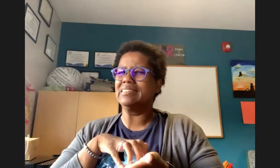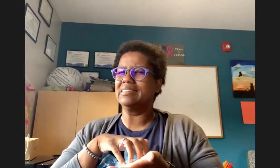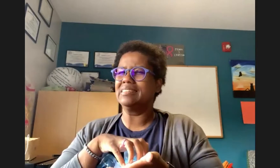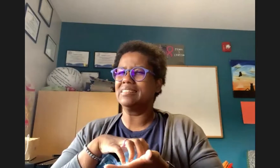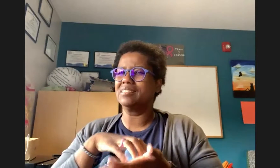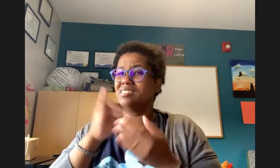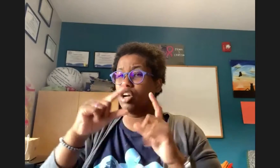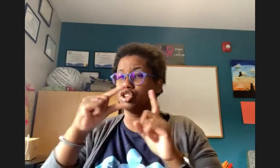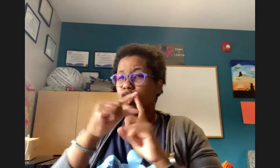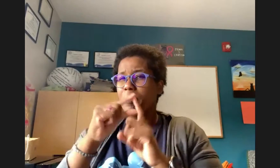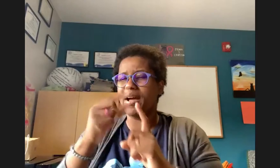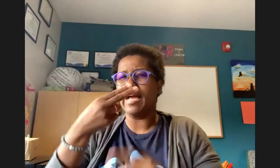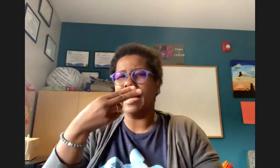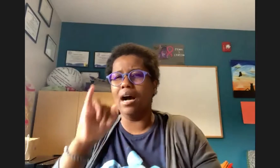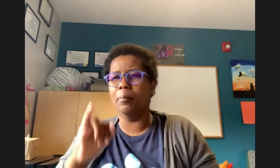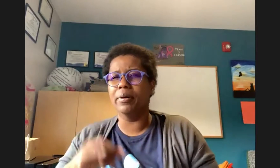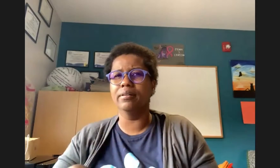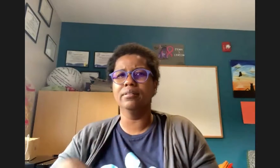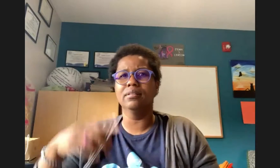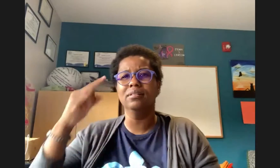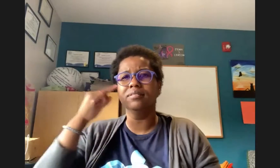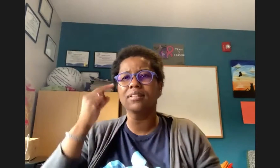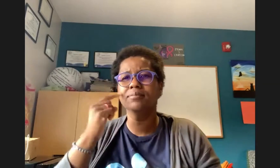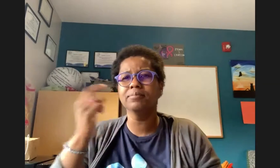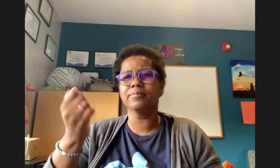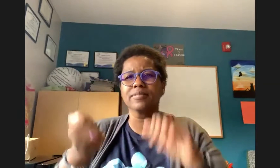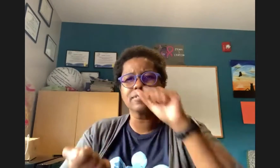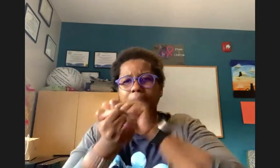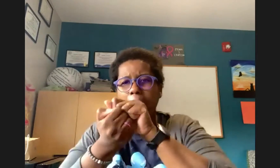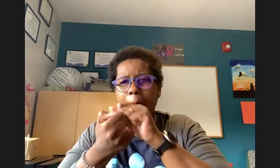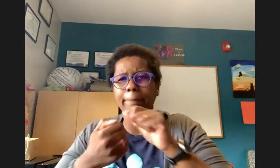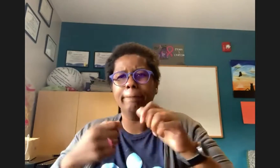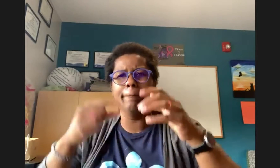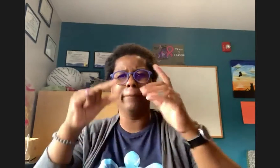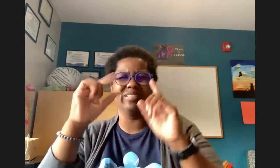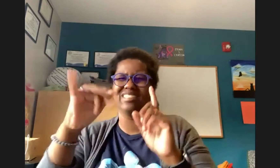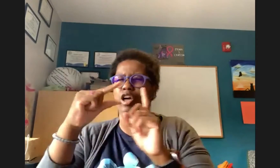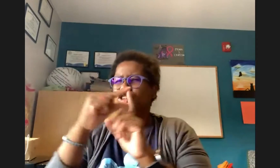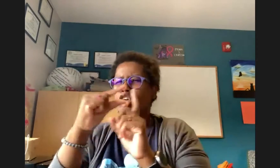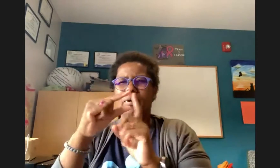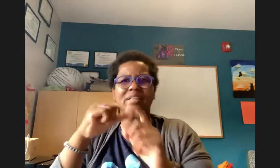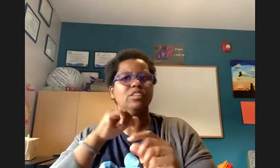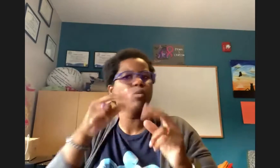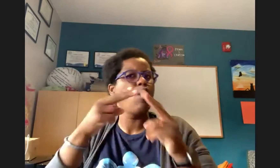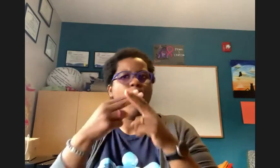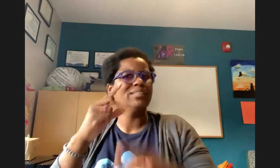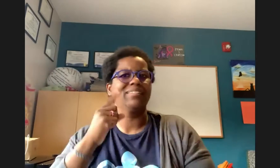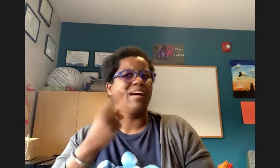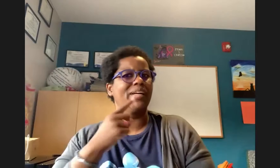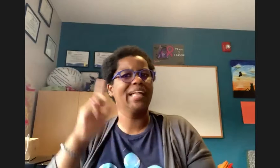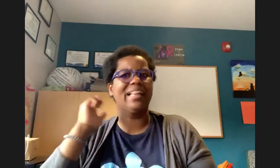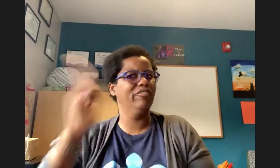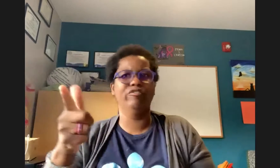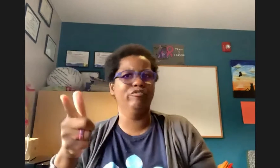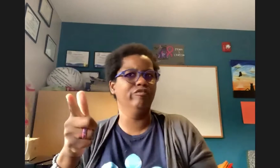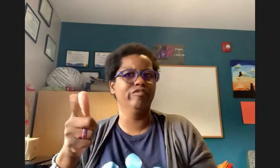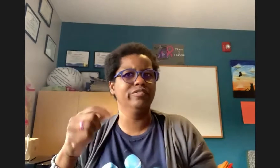I did not have a Deaf identity at that time. Common terms were "Deaf and dumb", "hearing impaired".